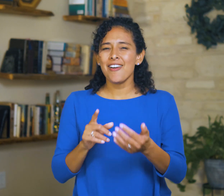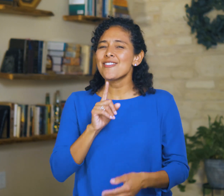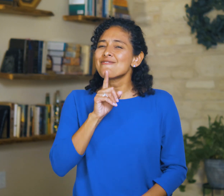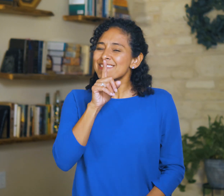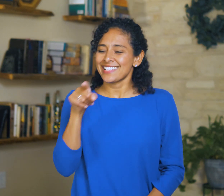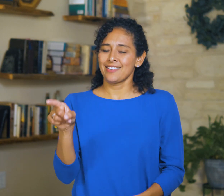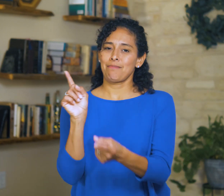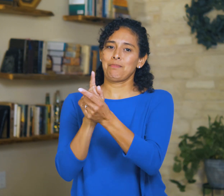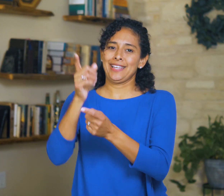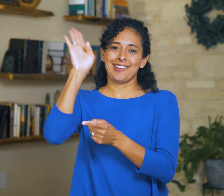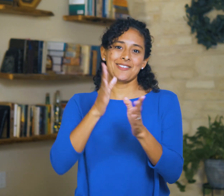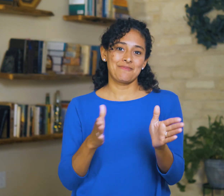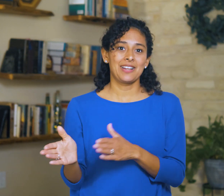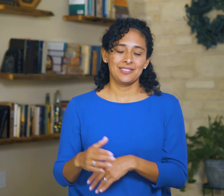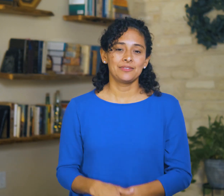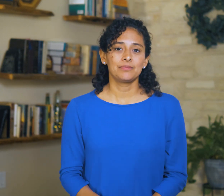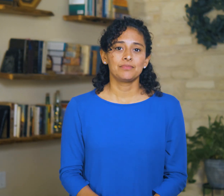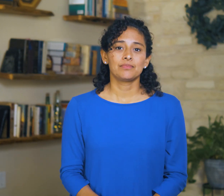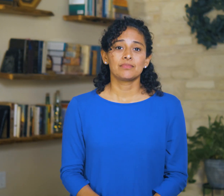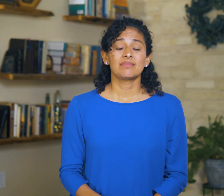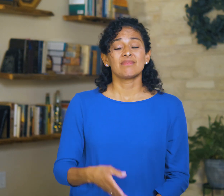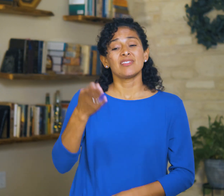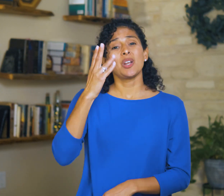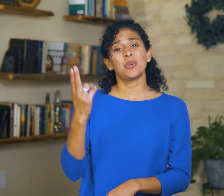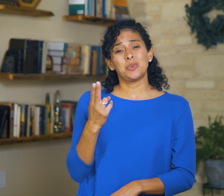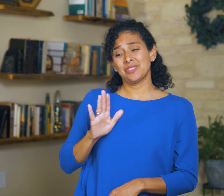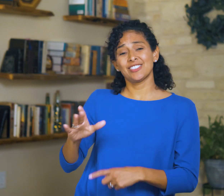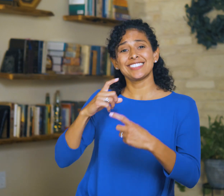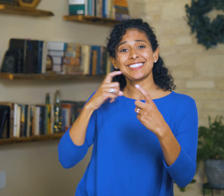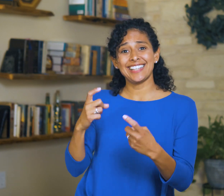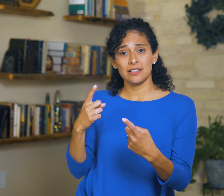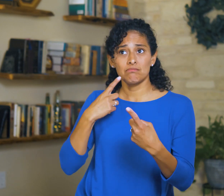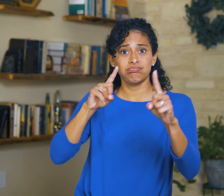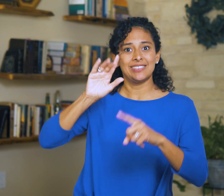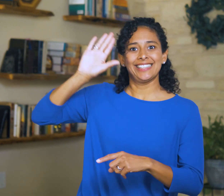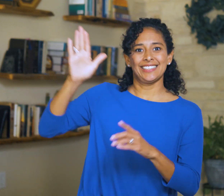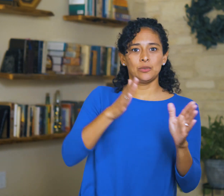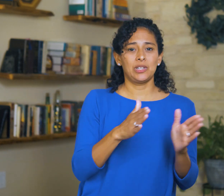but they’ll be fulfilling God’s plan. Even though God uses their sin to accomplish His will